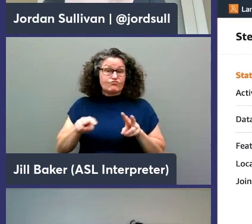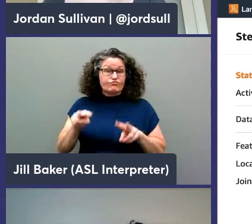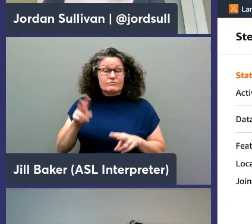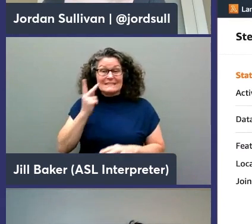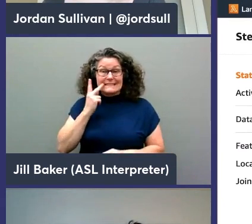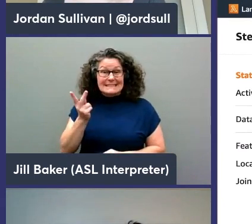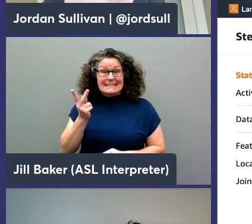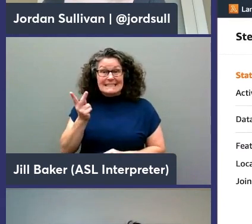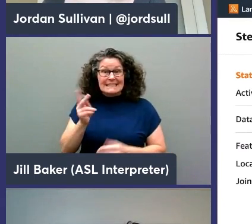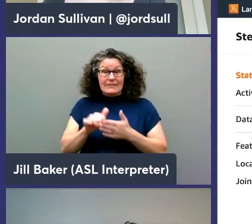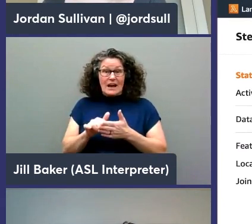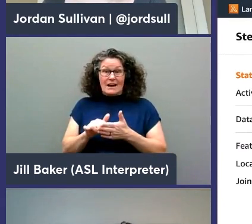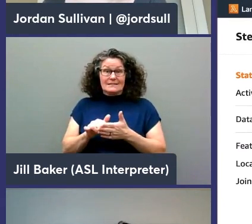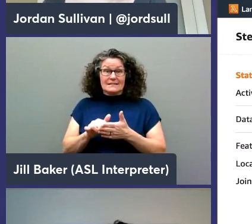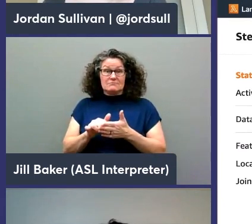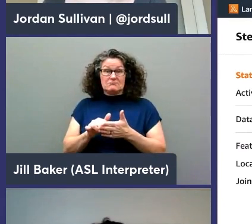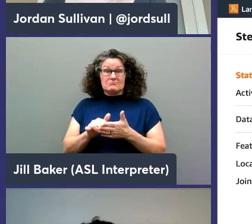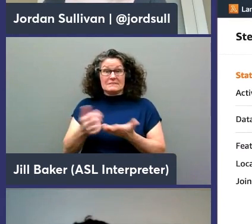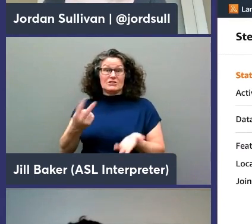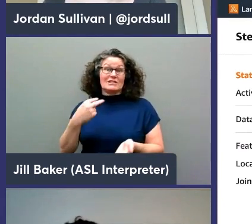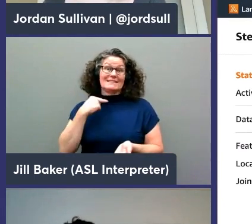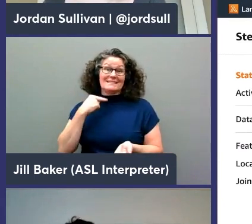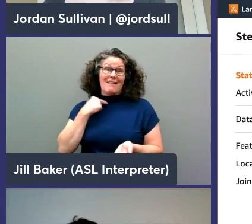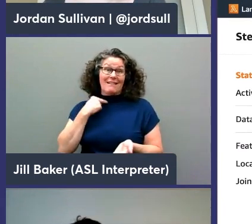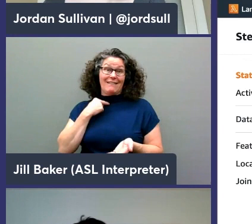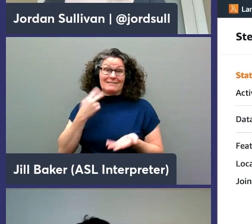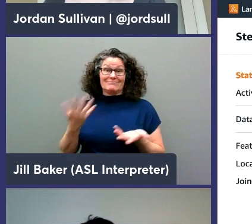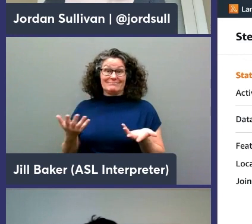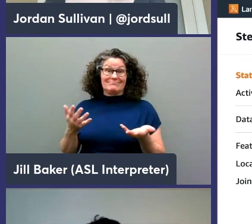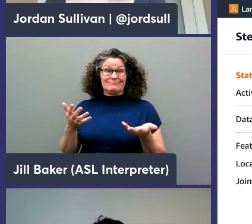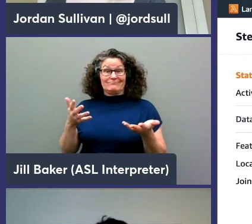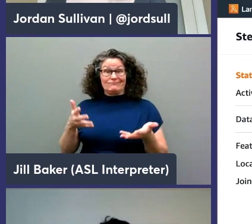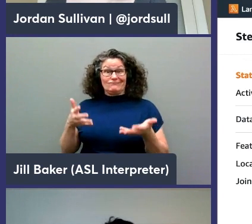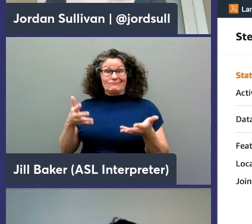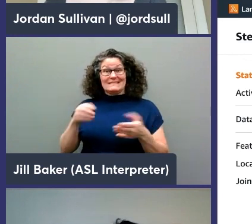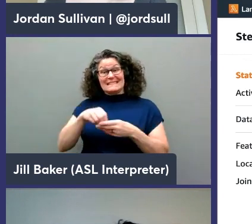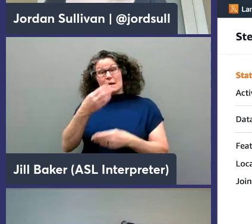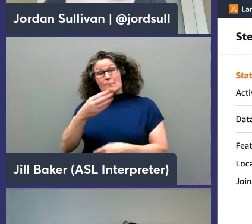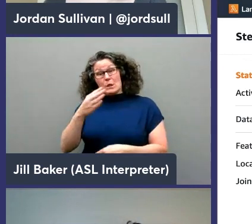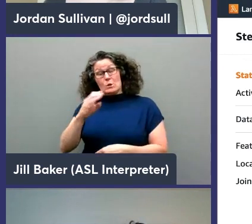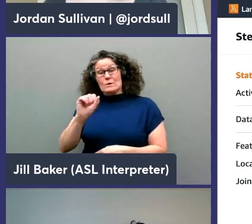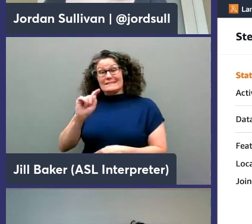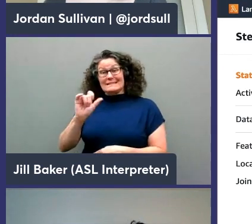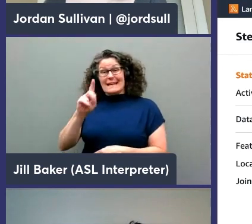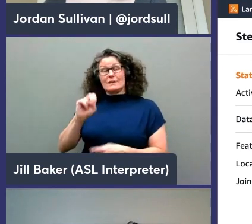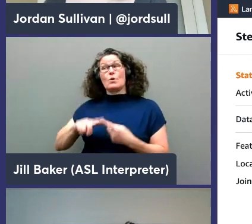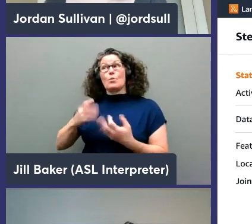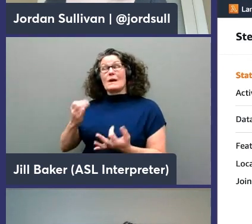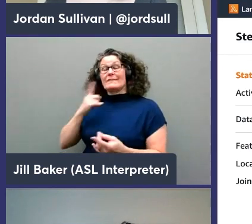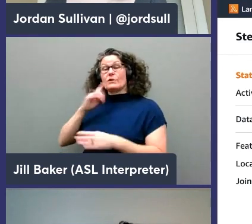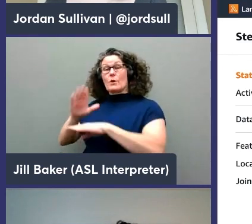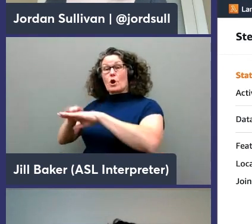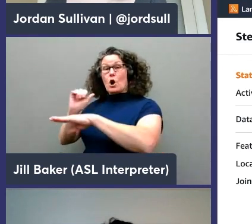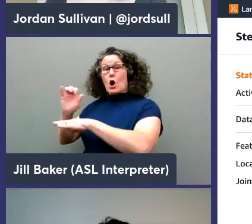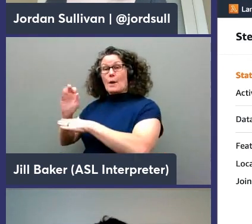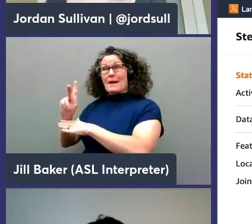it's just kinda stuck in this state. It's in a blue state, and it's waiting for the callback to happen, and the callback's not happening,